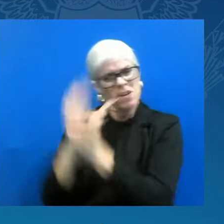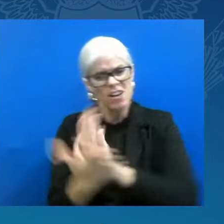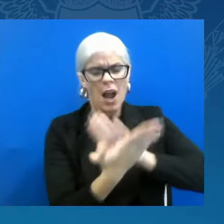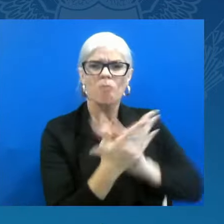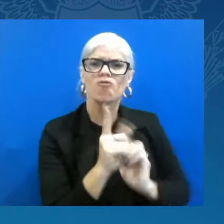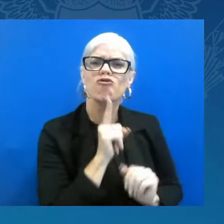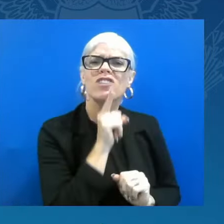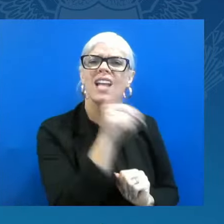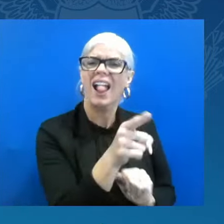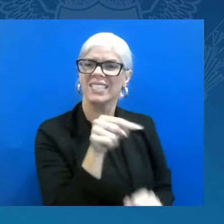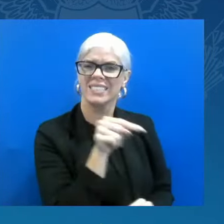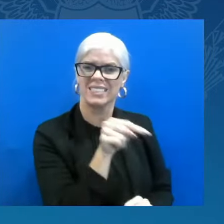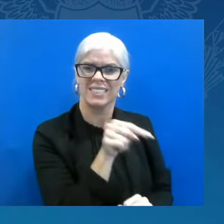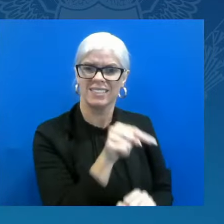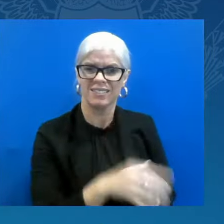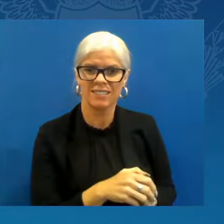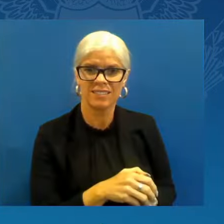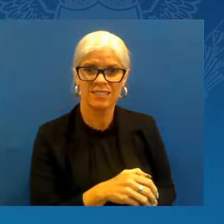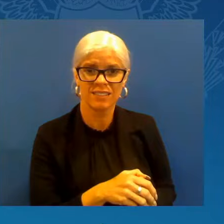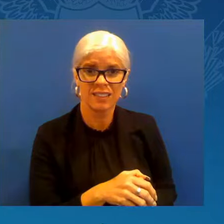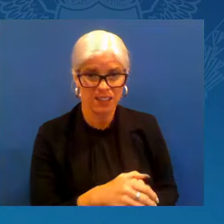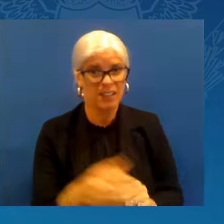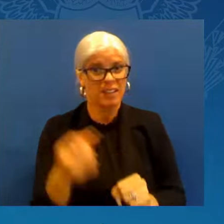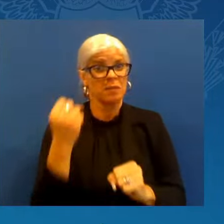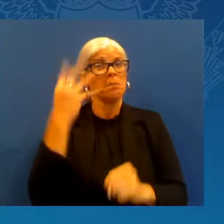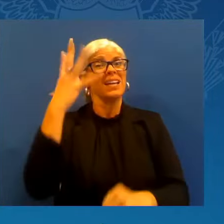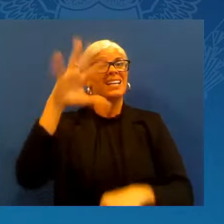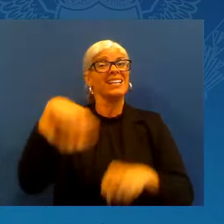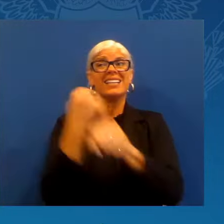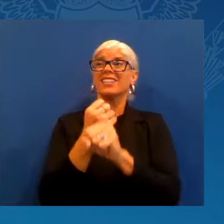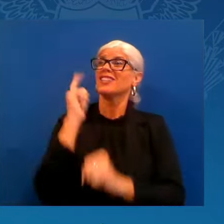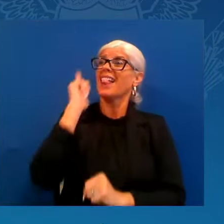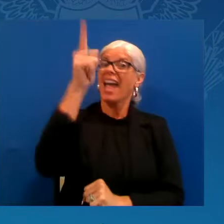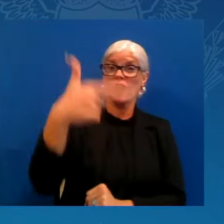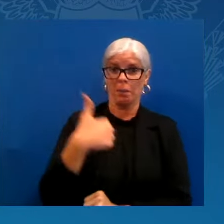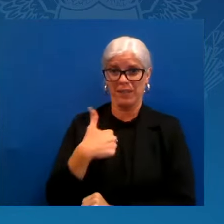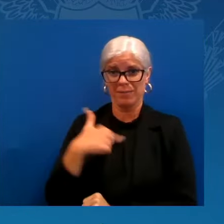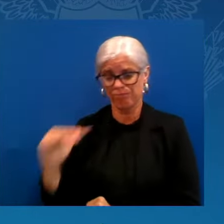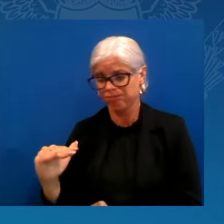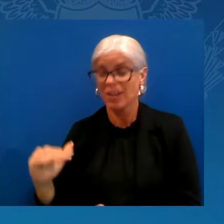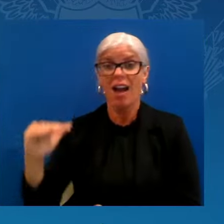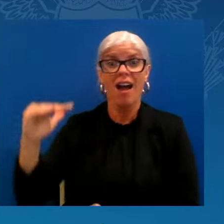I saw the incredible results of these efforts, these collective efforts.